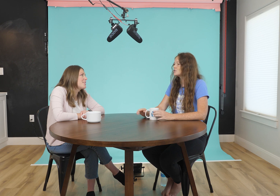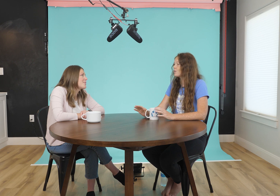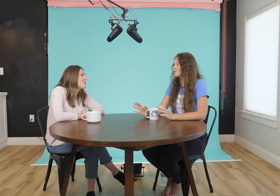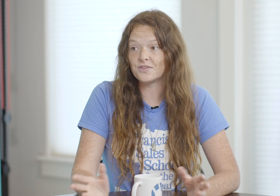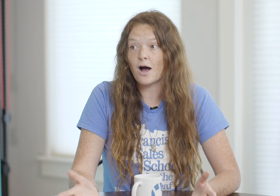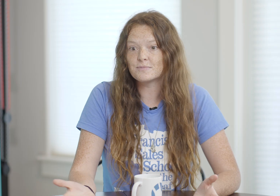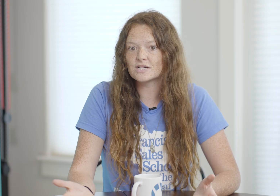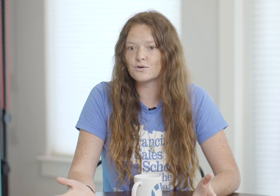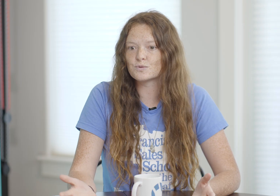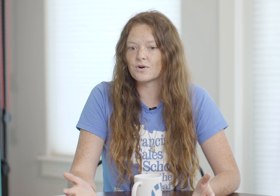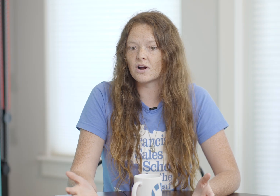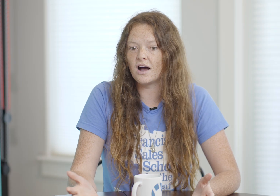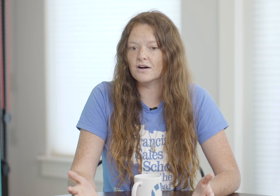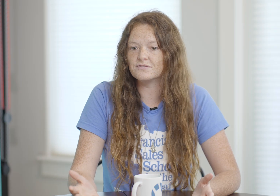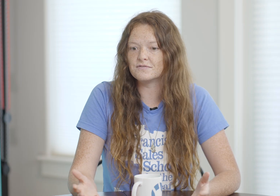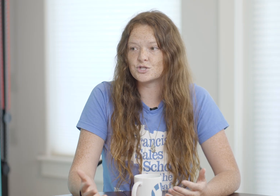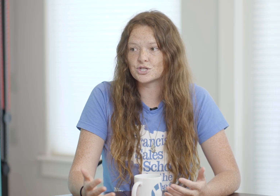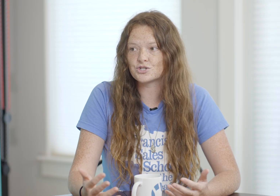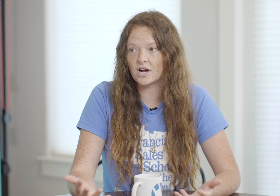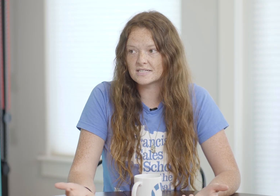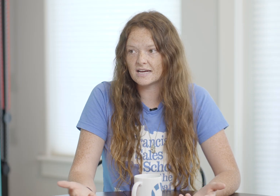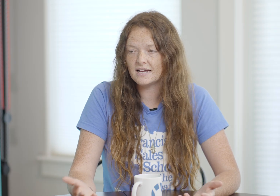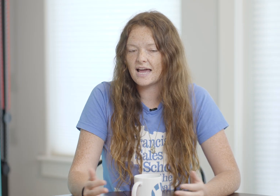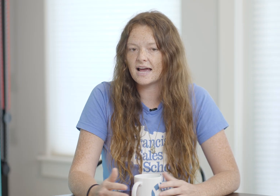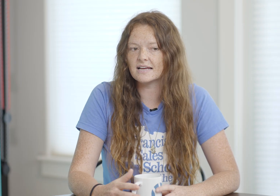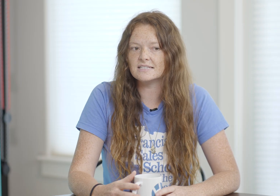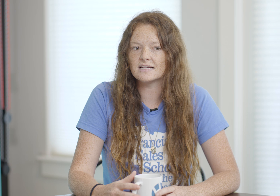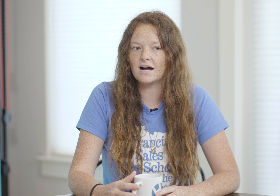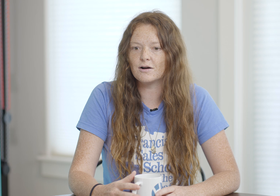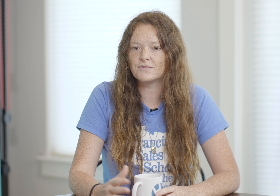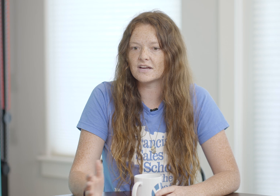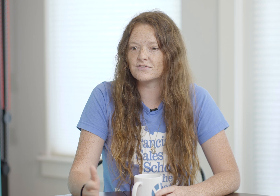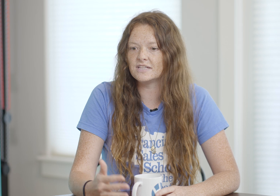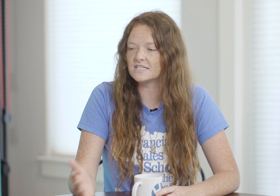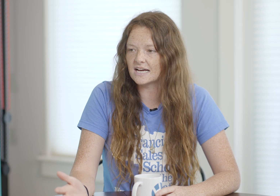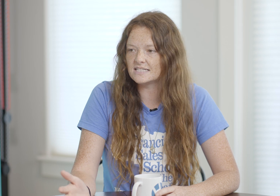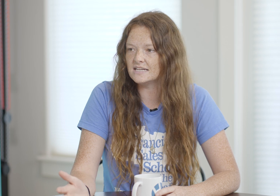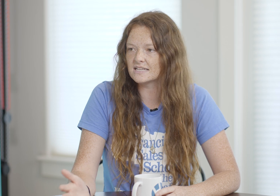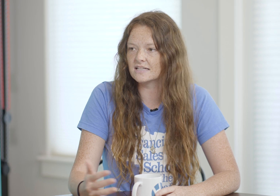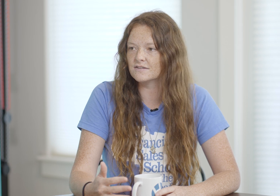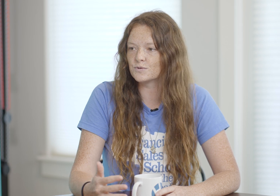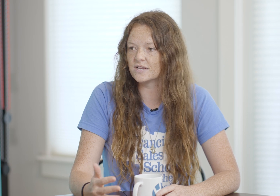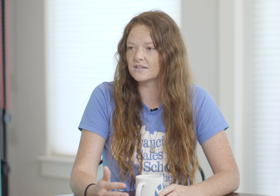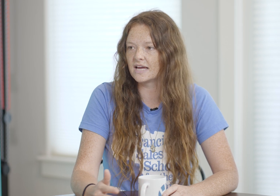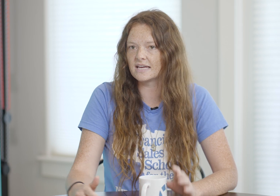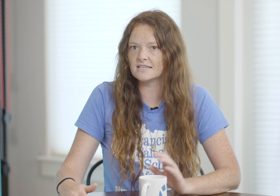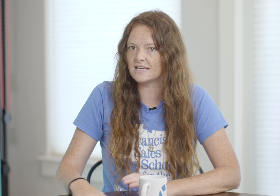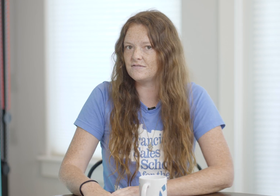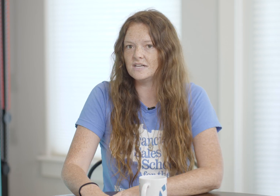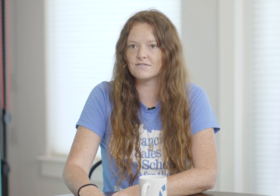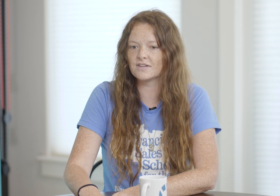So the obstacles were of just trusting. And thankfully, the dioceses I lived with, like in the safety of like